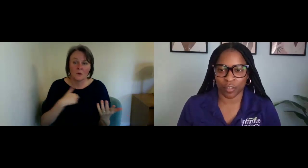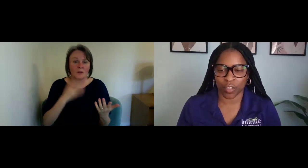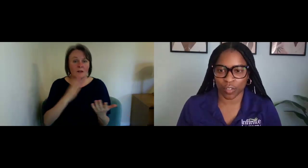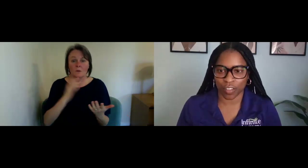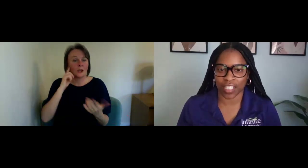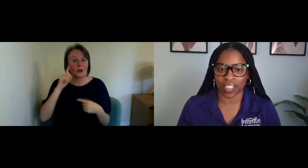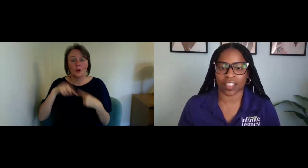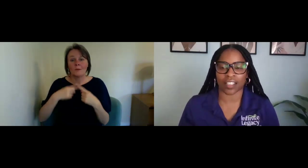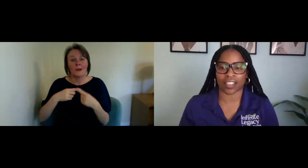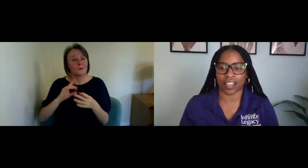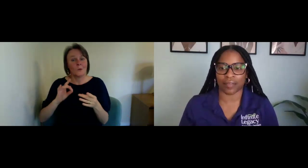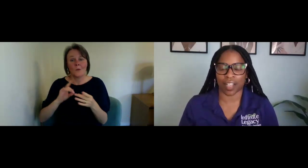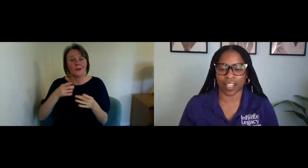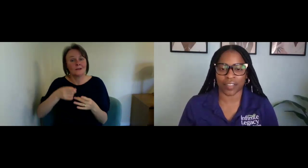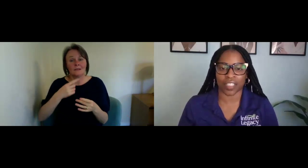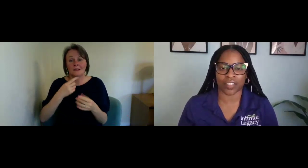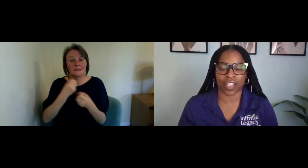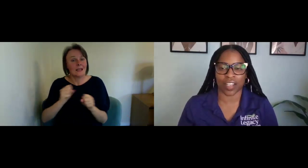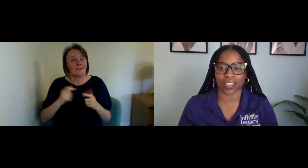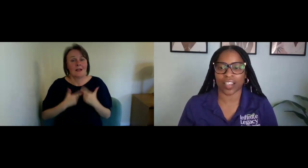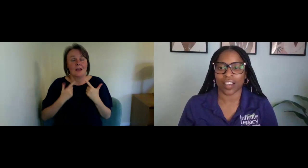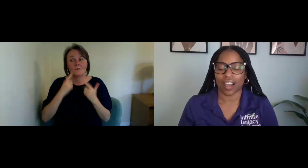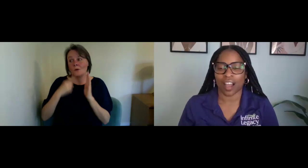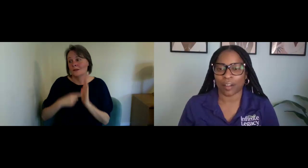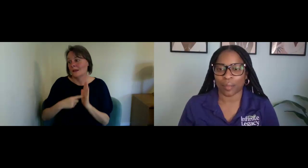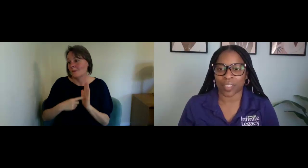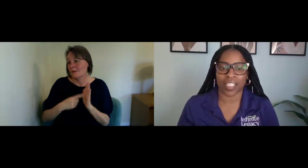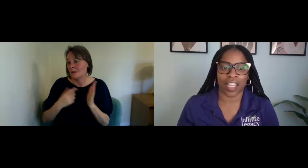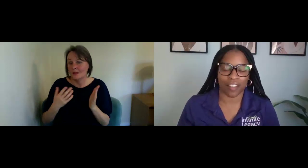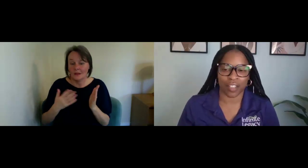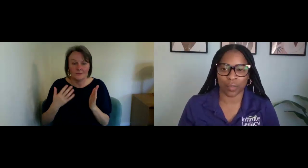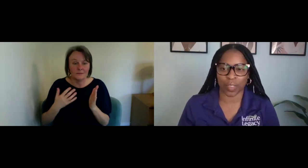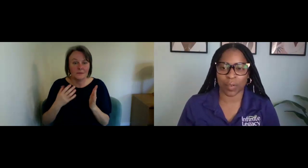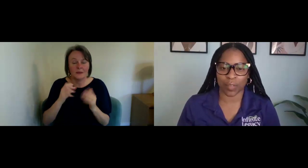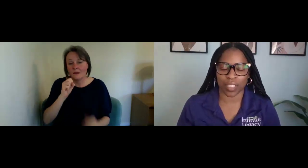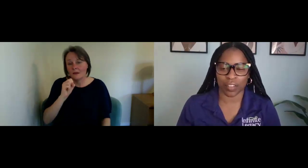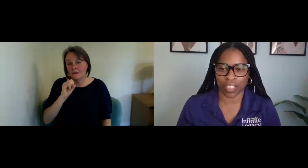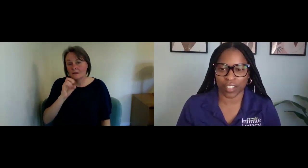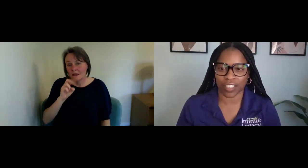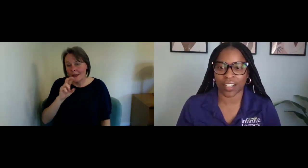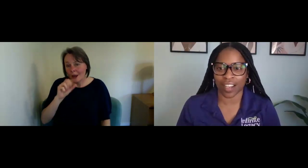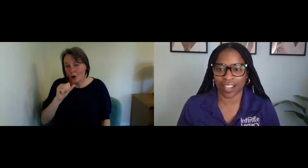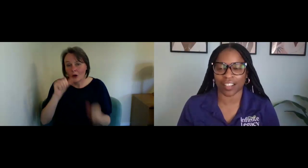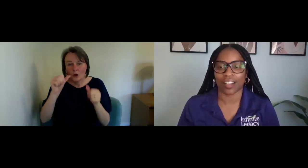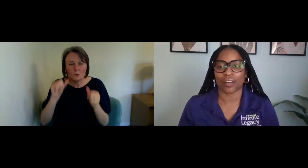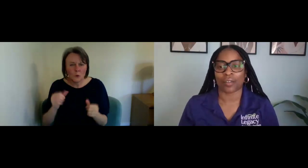these stories that save lives such as Sierra, who was posted earlier tonight.